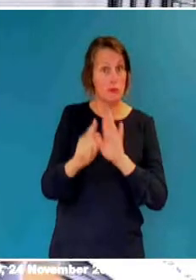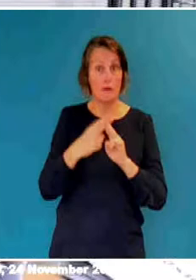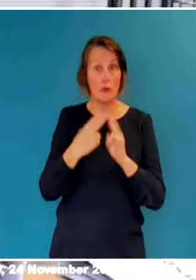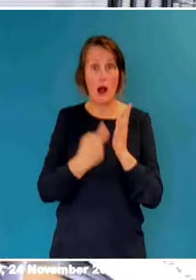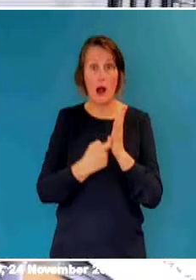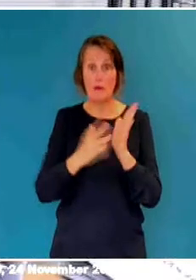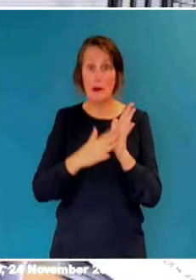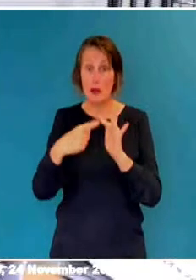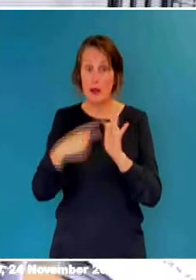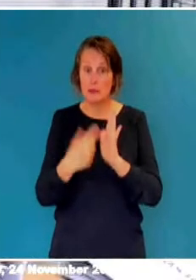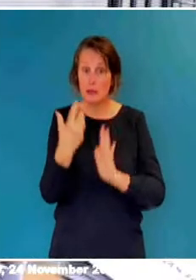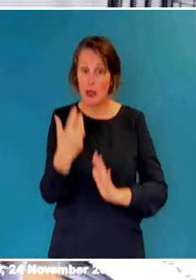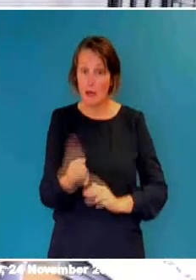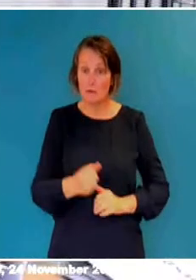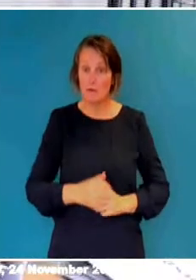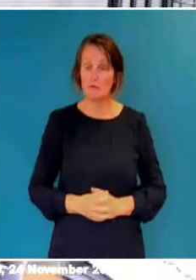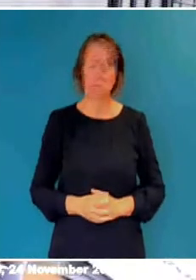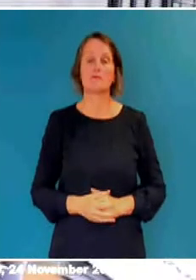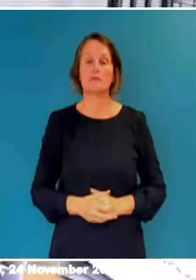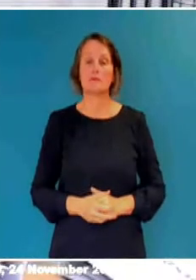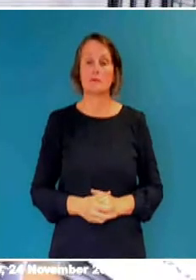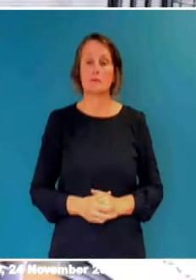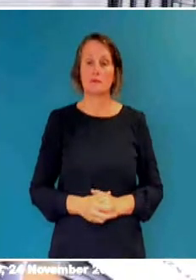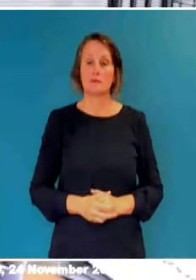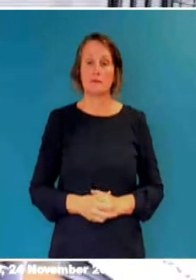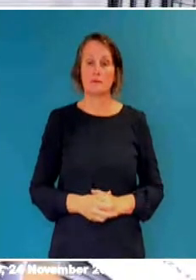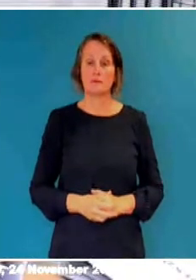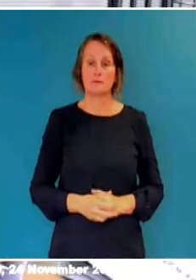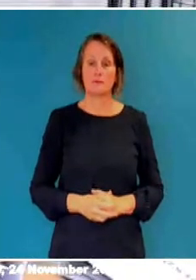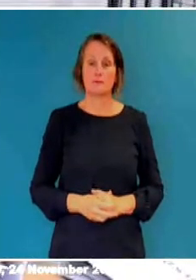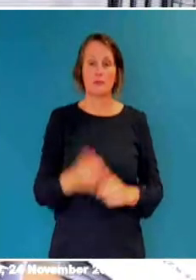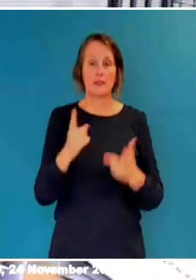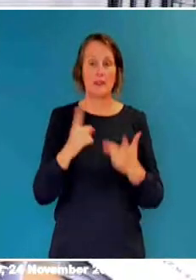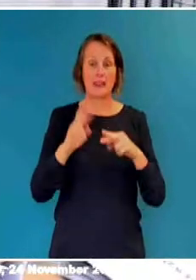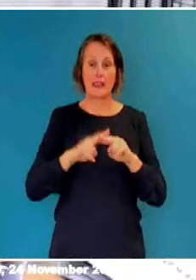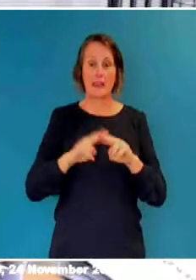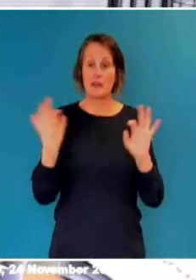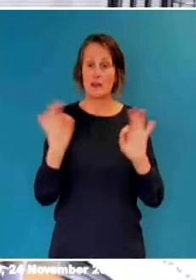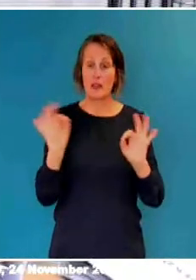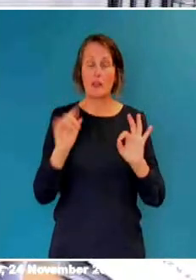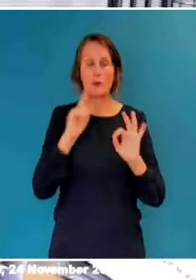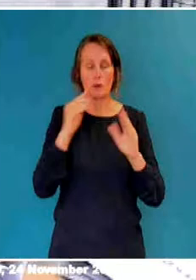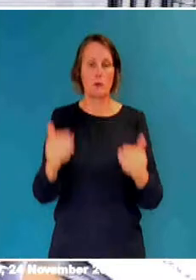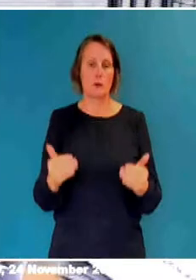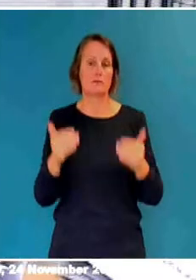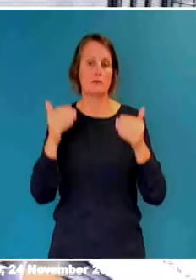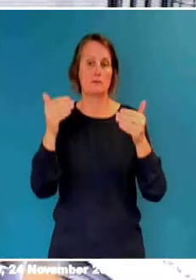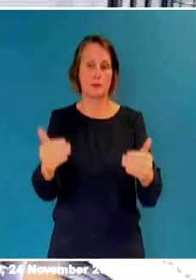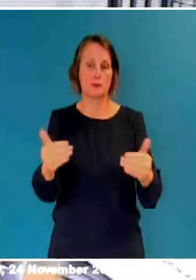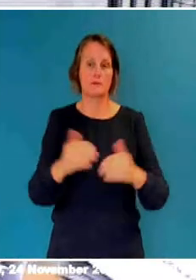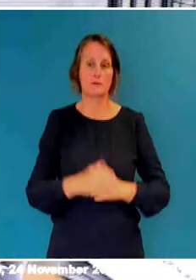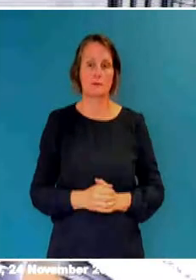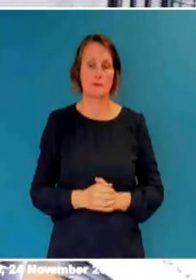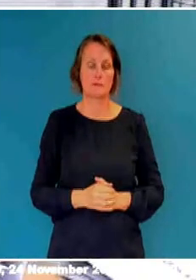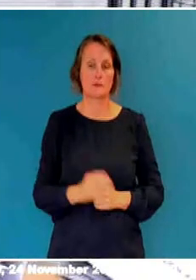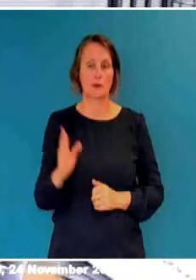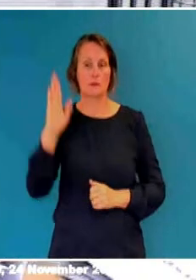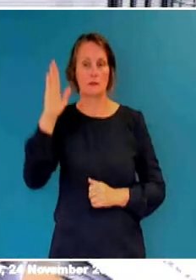RMIT? If not, we might just proceed and any appearance can be --- I think he is trying to.